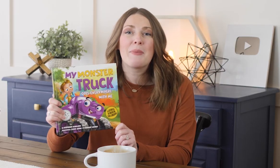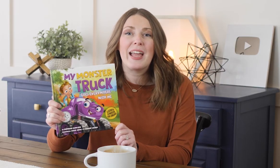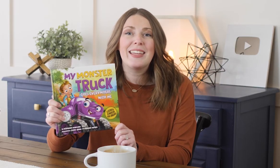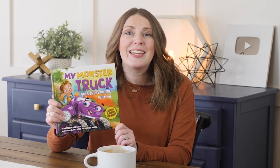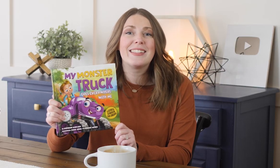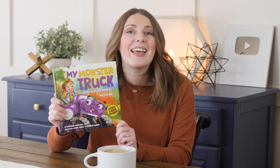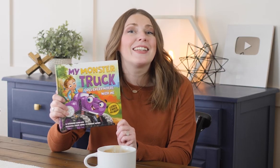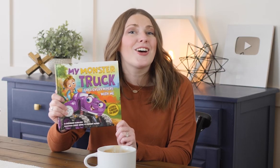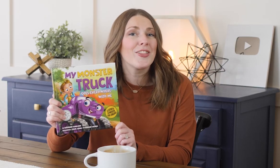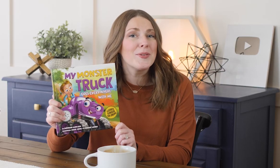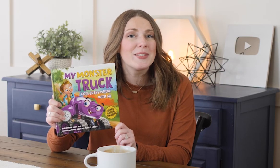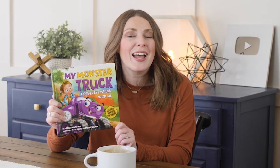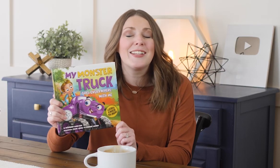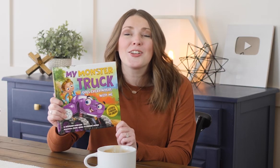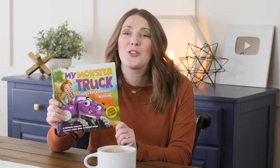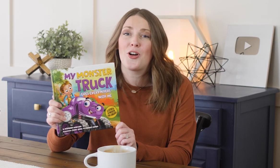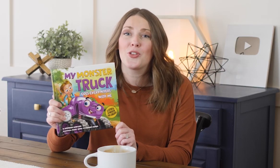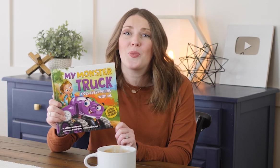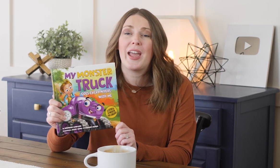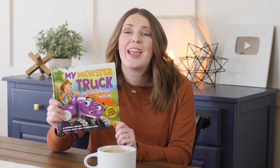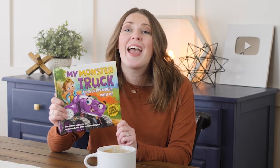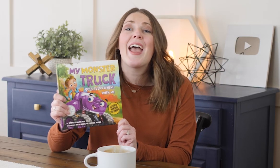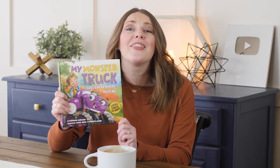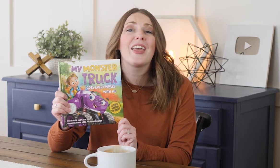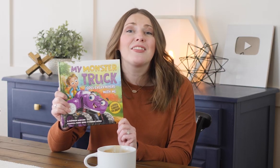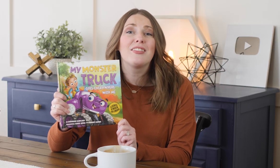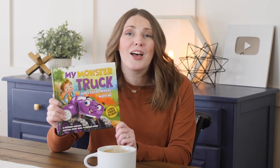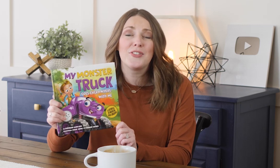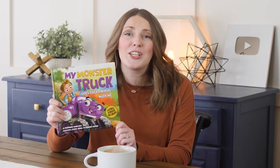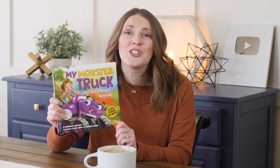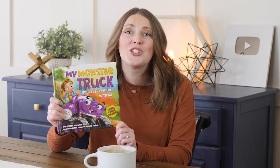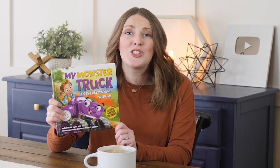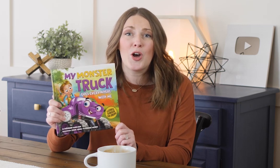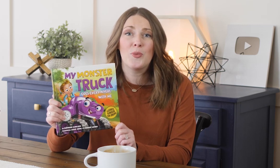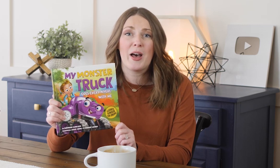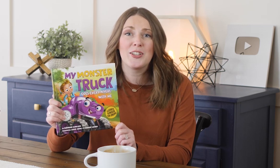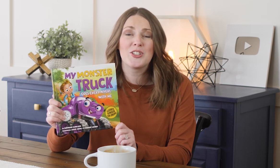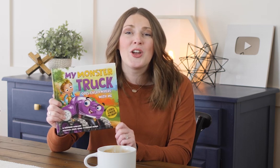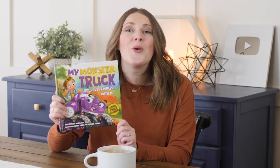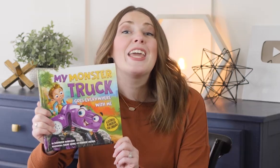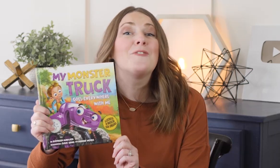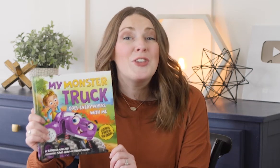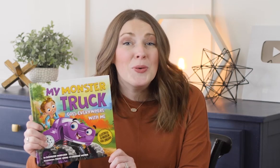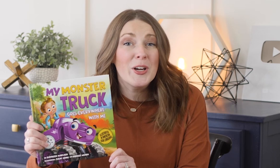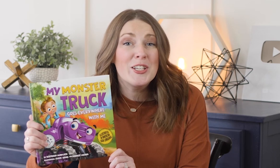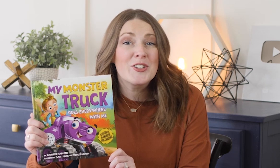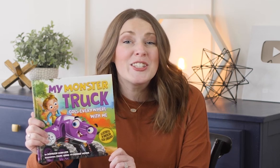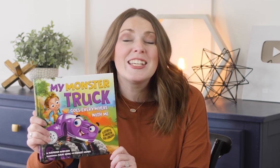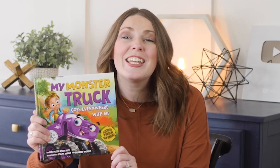my kids and taught them signs along the way and they loved it so much. If you are interested in